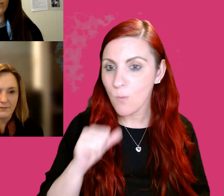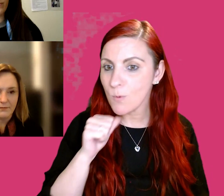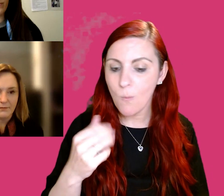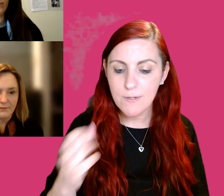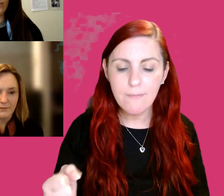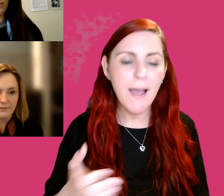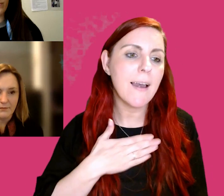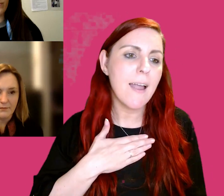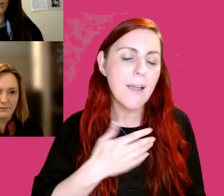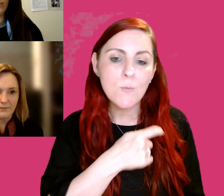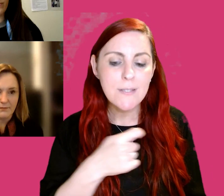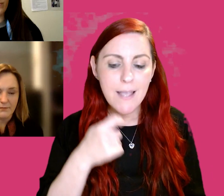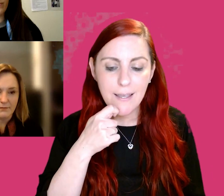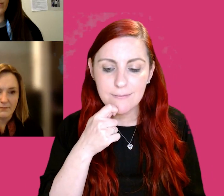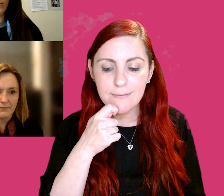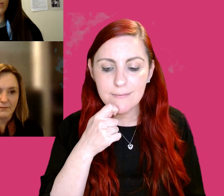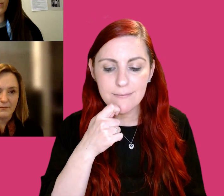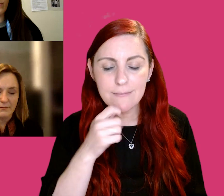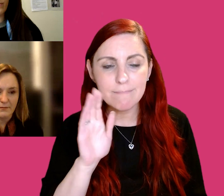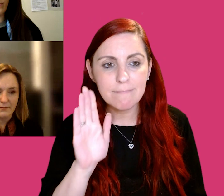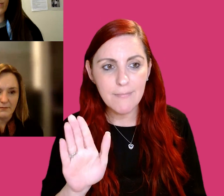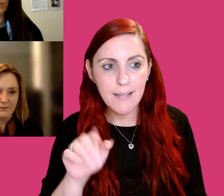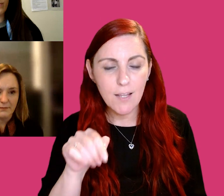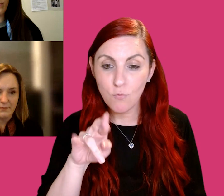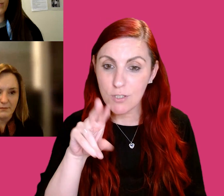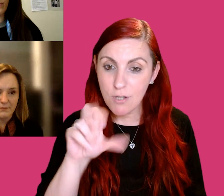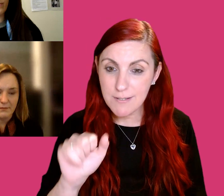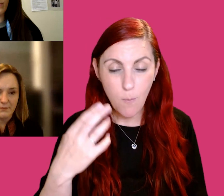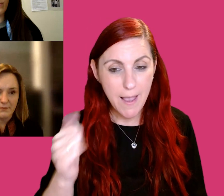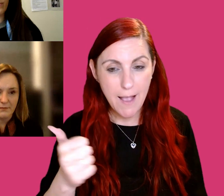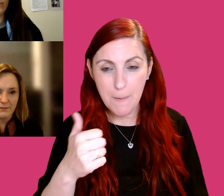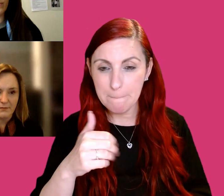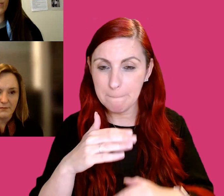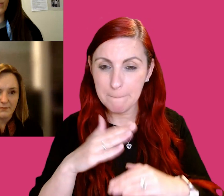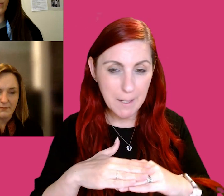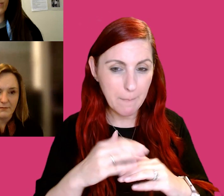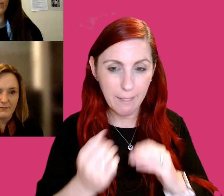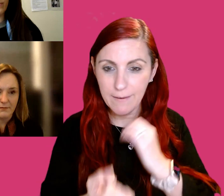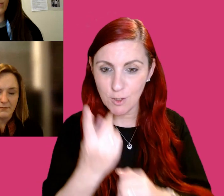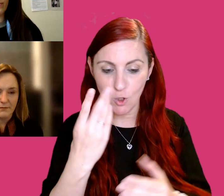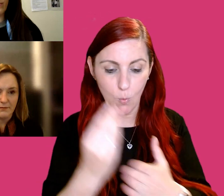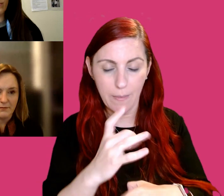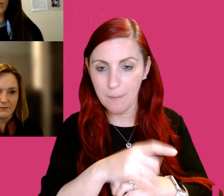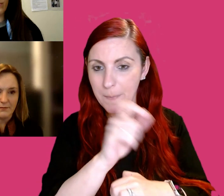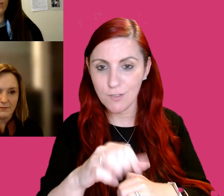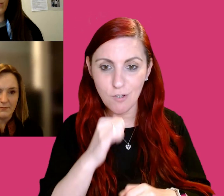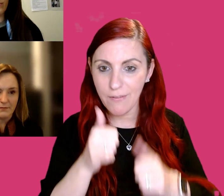say actually at the return we've very very minimal issue with patients not attending for appointments